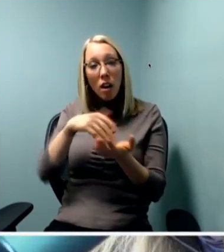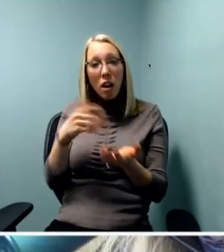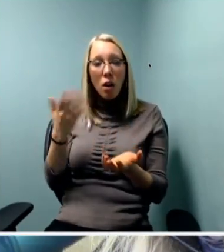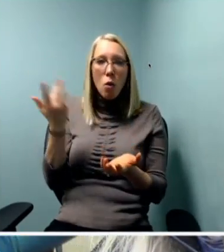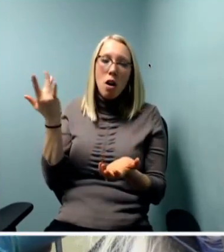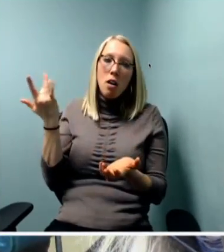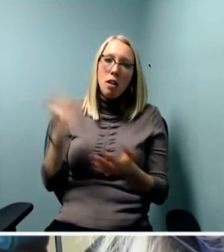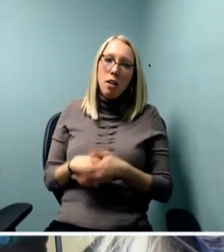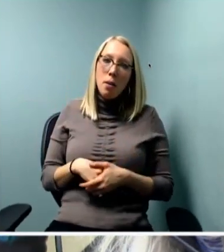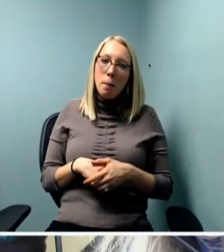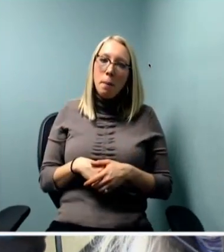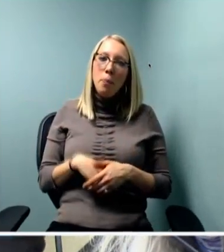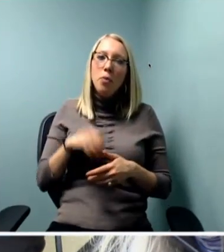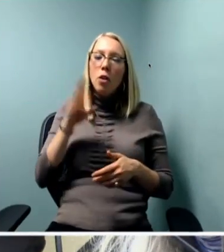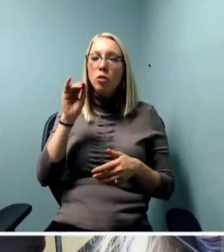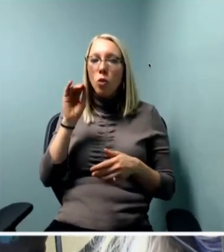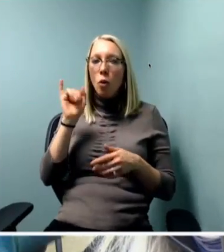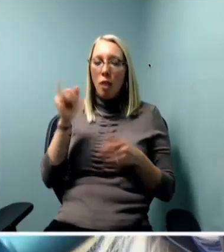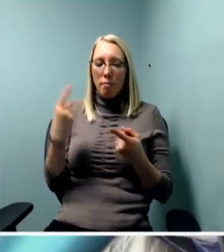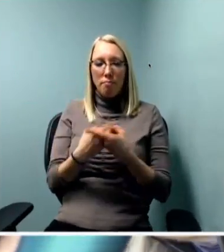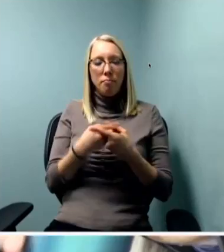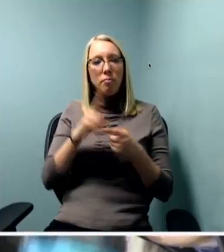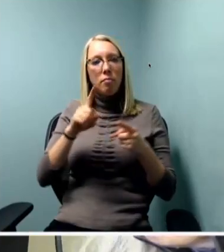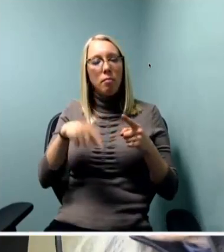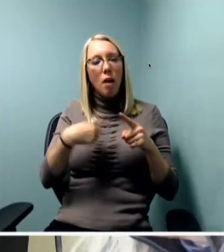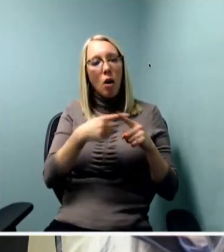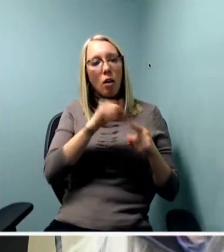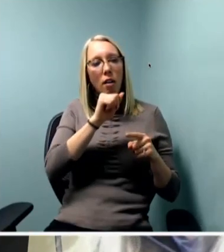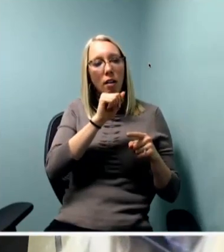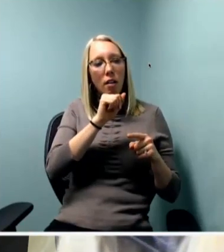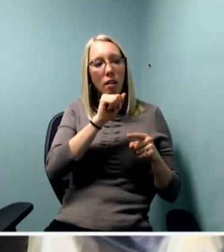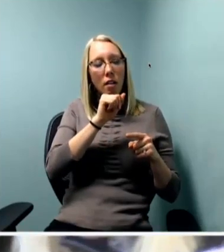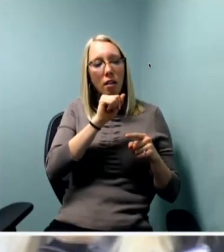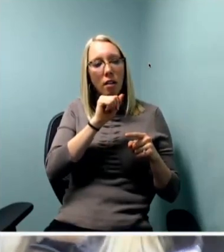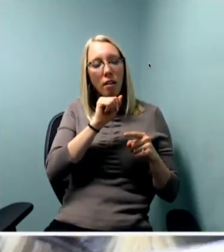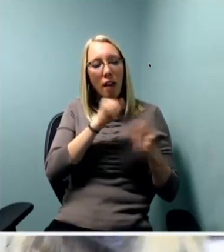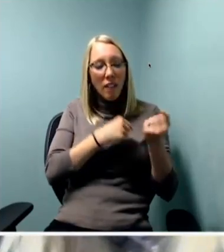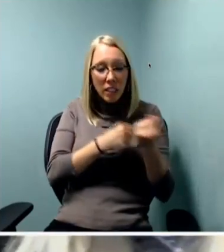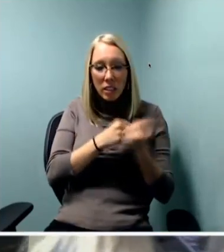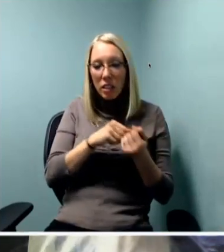The conflation about activism-advocacy and better opportunities